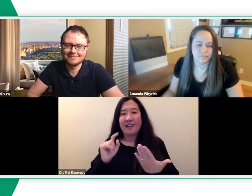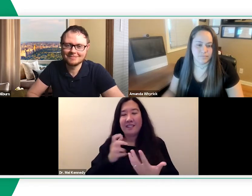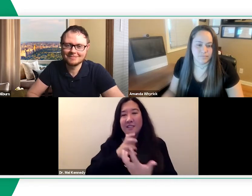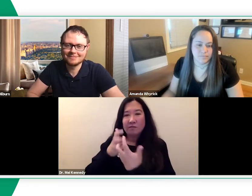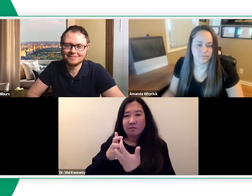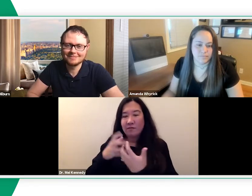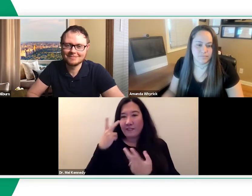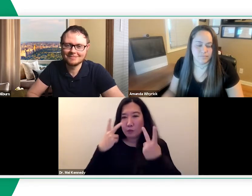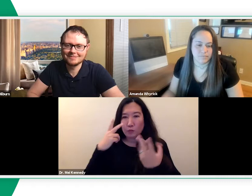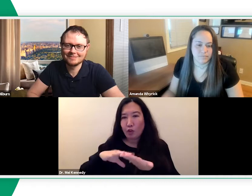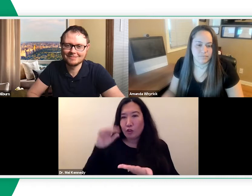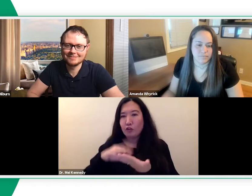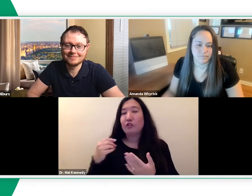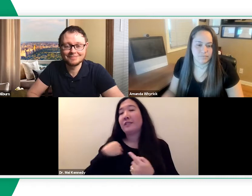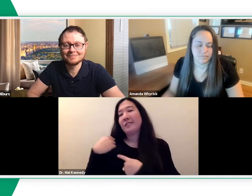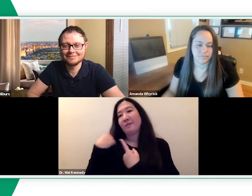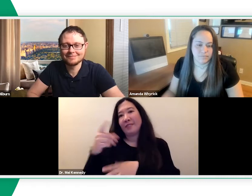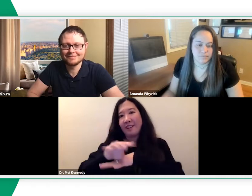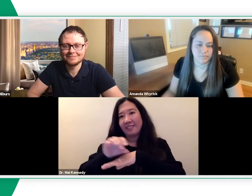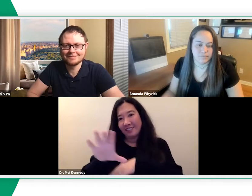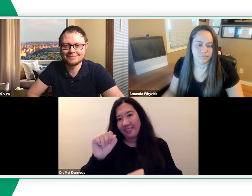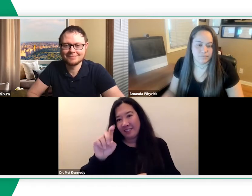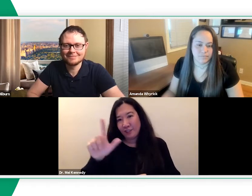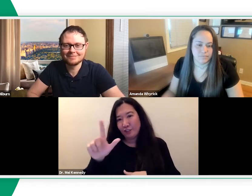I like to study how students learn online and design